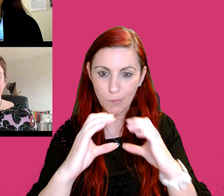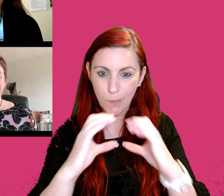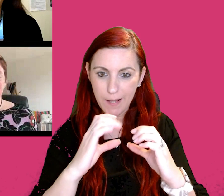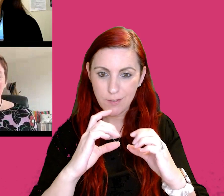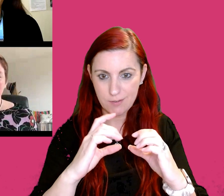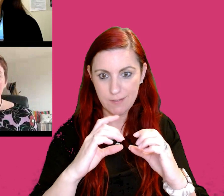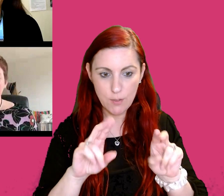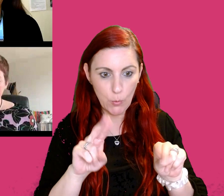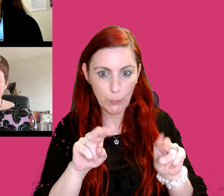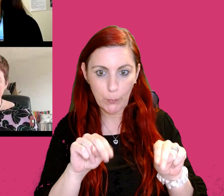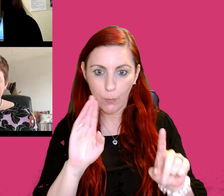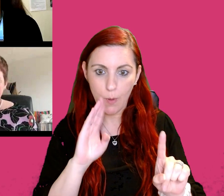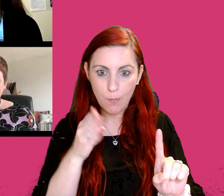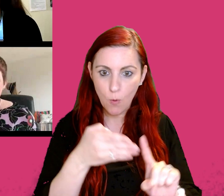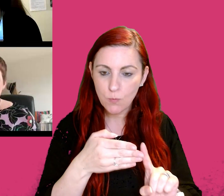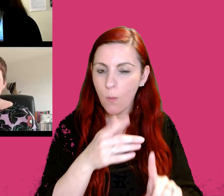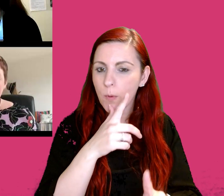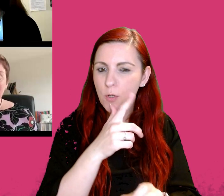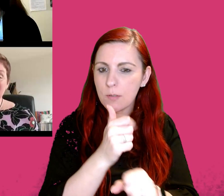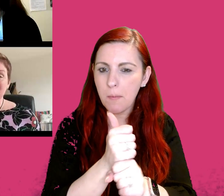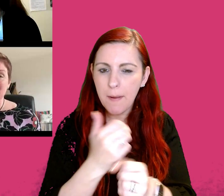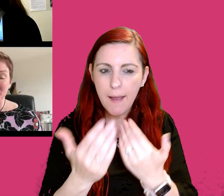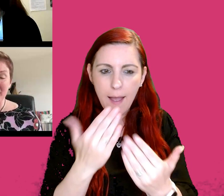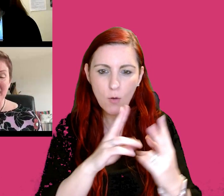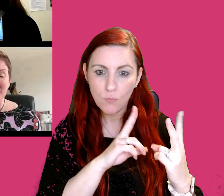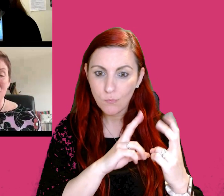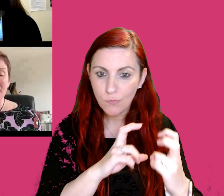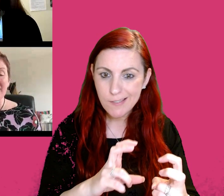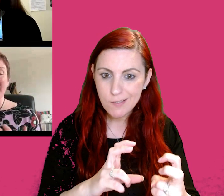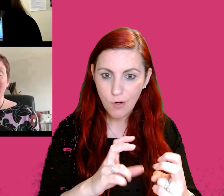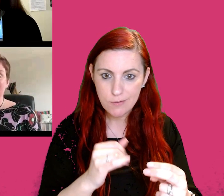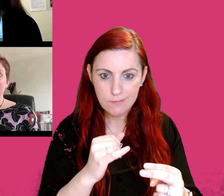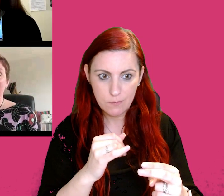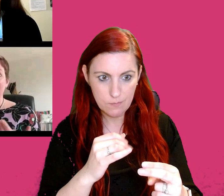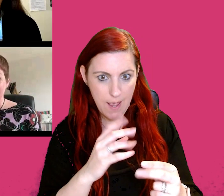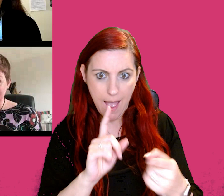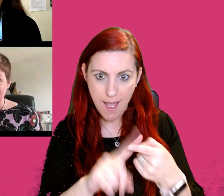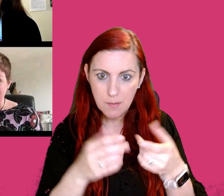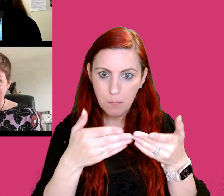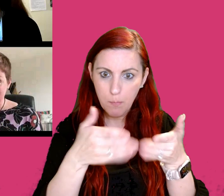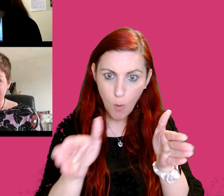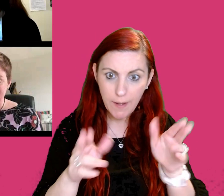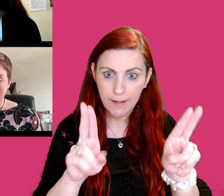approach where we are looking at how researchers and the public can work together and by doing so